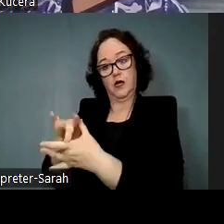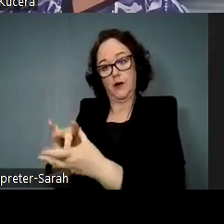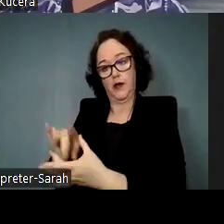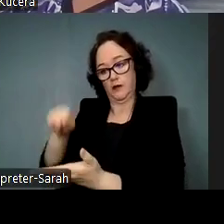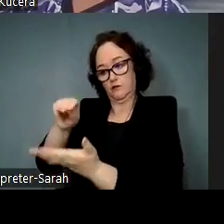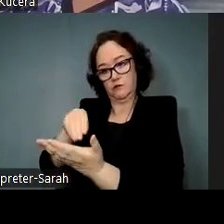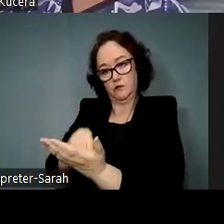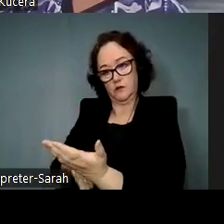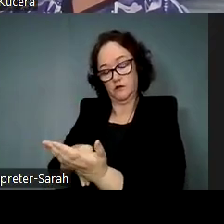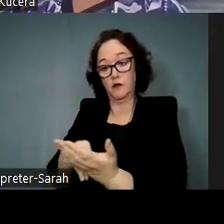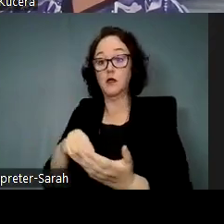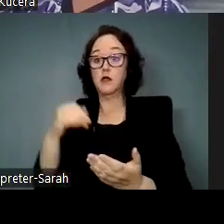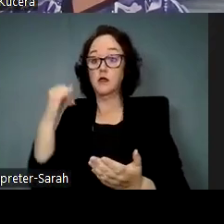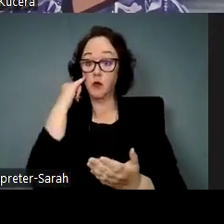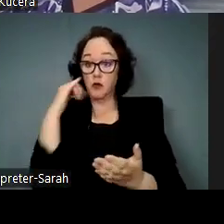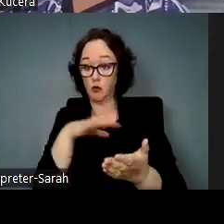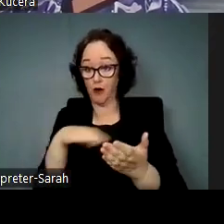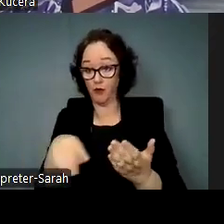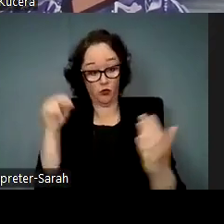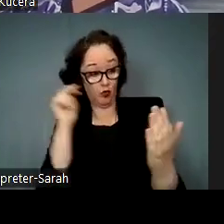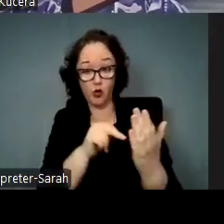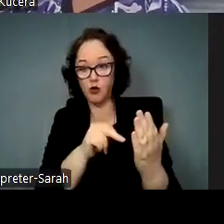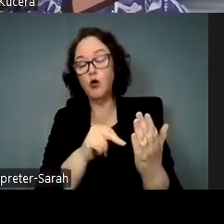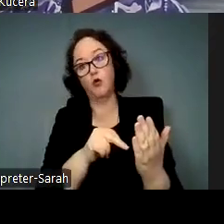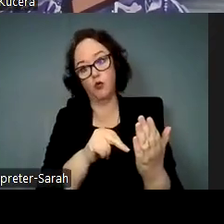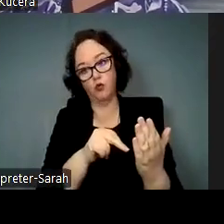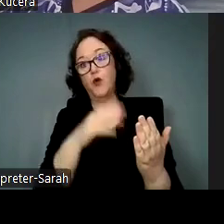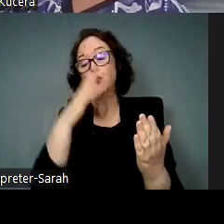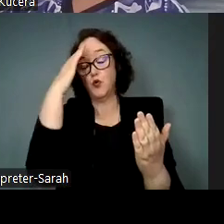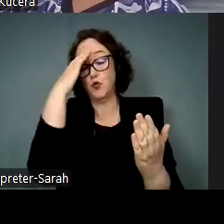that it is a huge task to undertake, to even read through